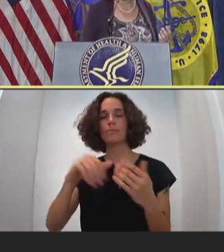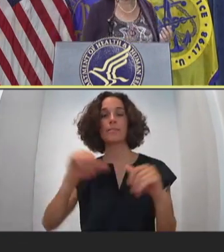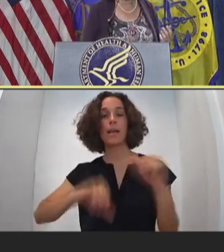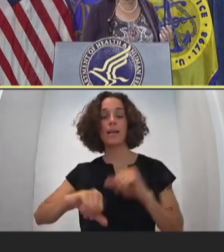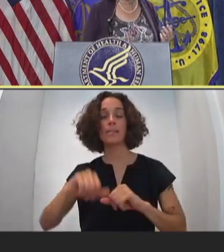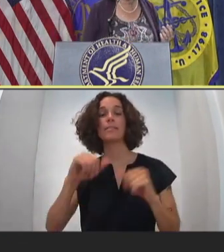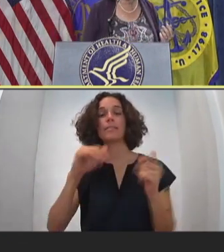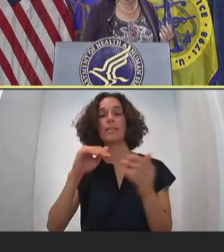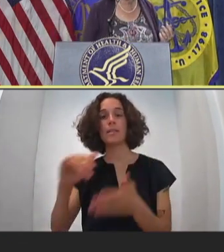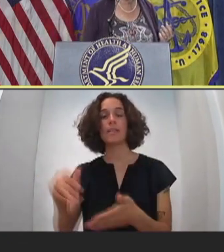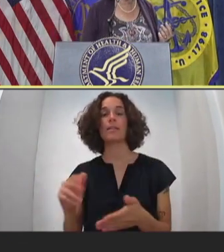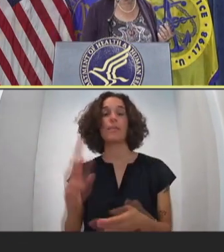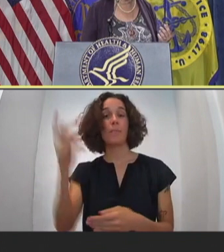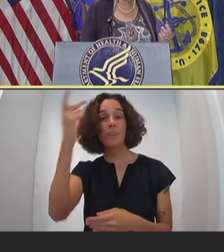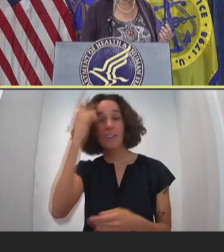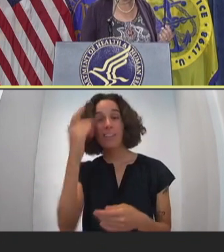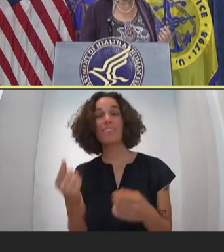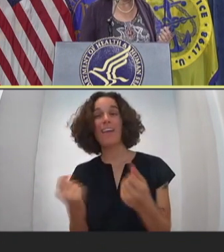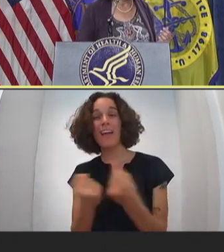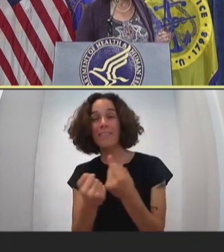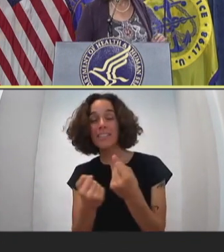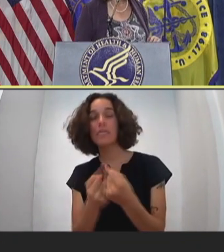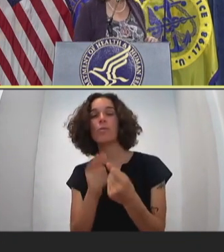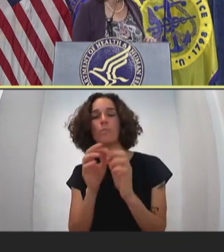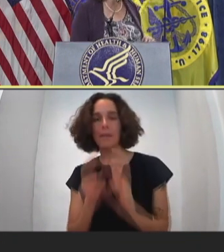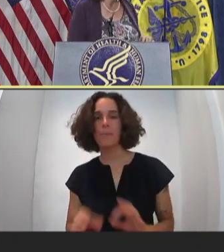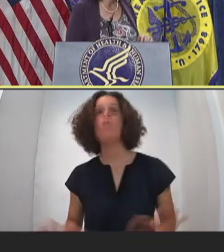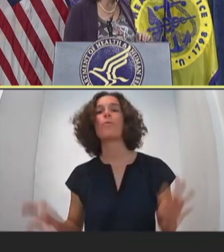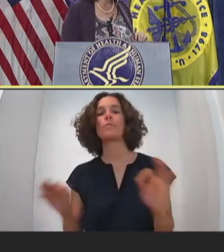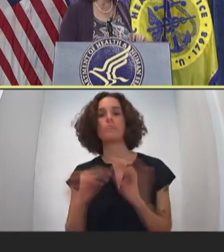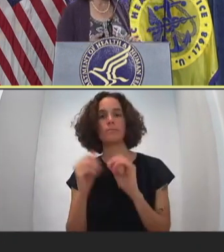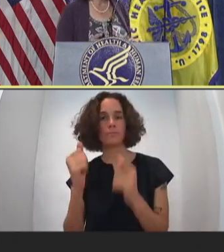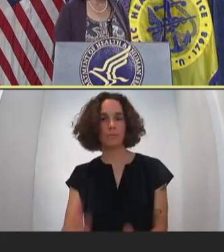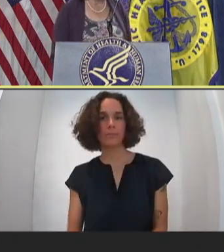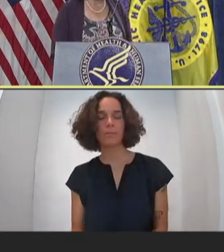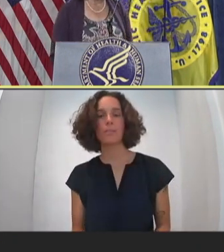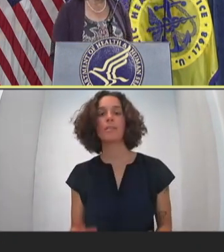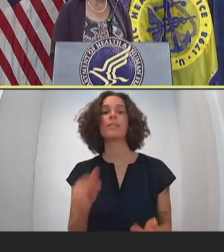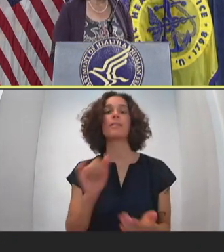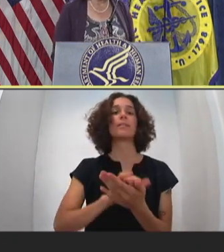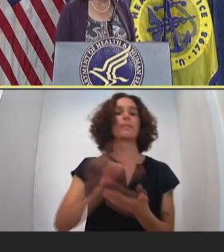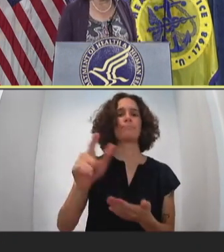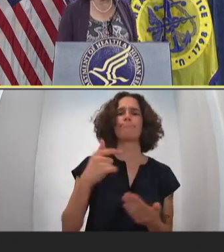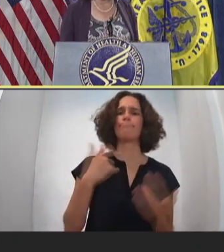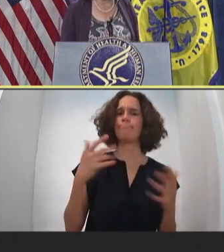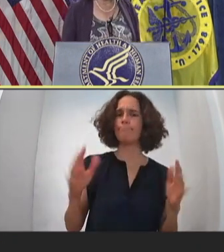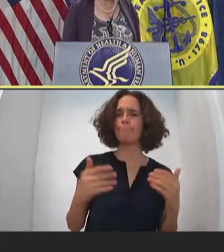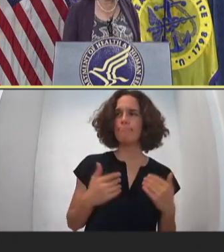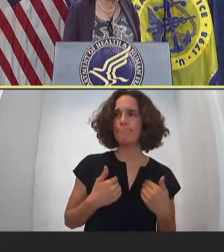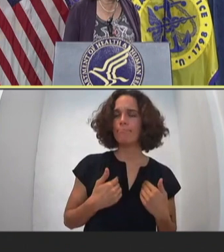will be particularly important. So, that's all I had. I just wanted to acknowledge the group